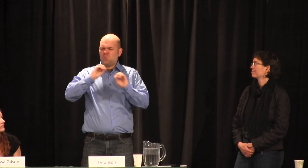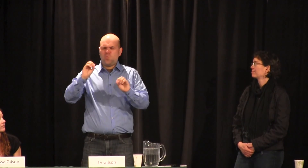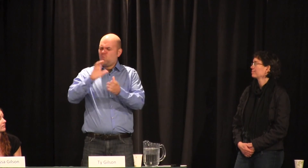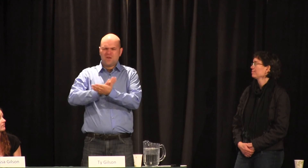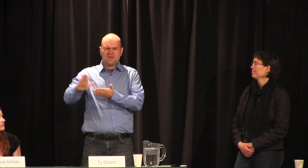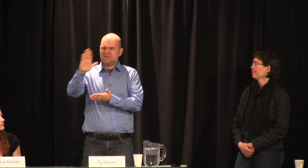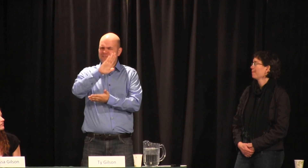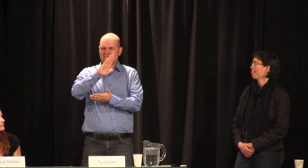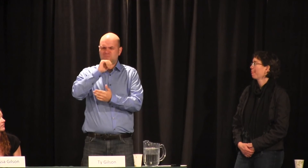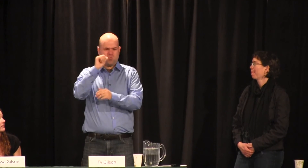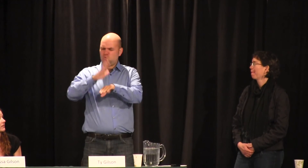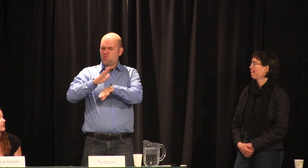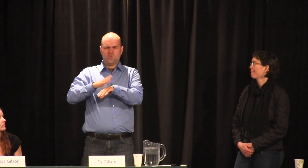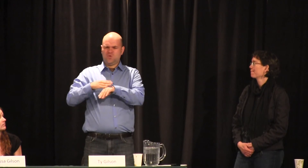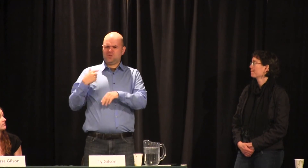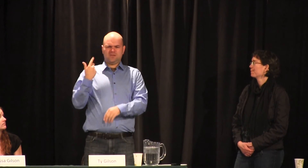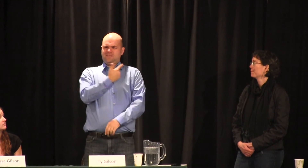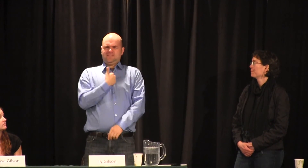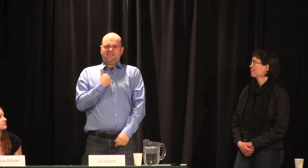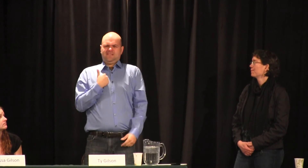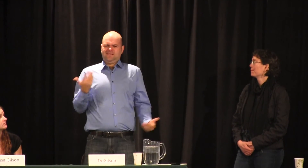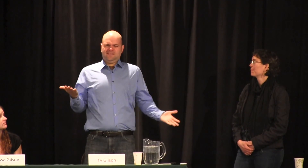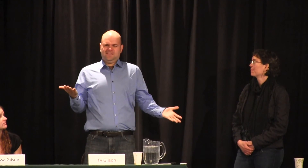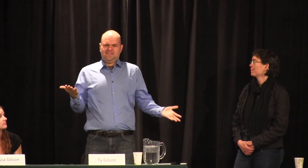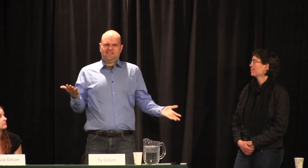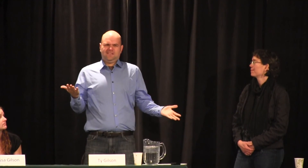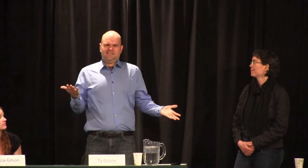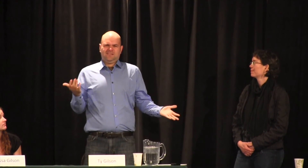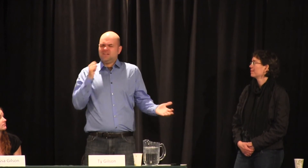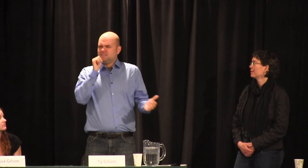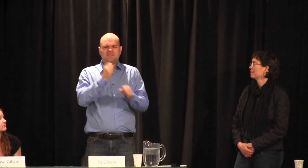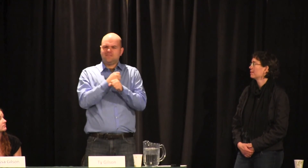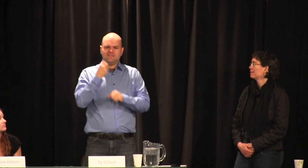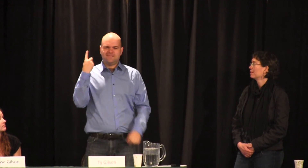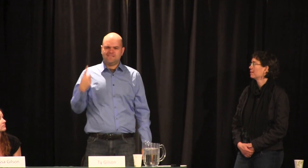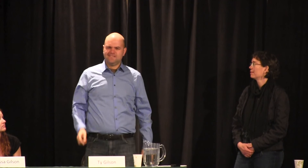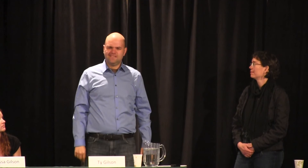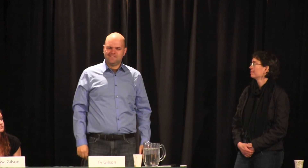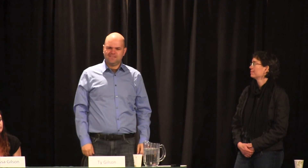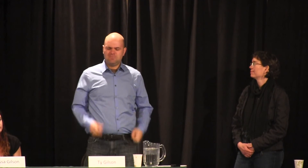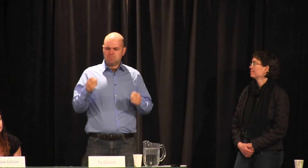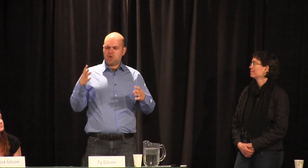of extensive experience. And so if you're in college, really, the colleges ought to be telling us what the employers are looking for.